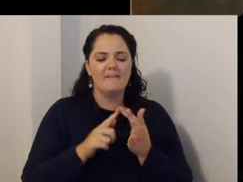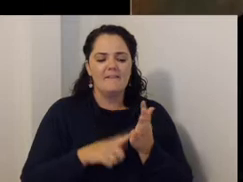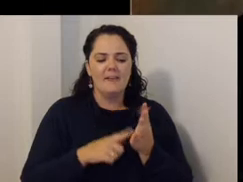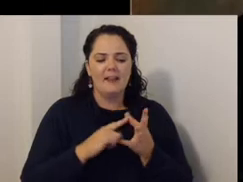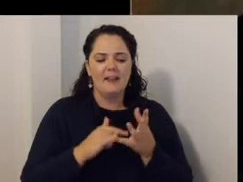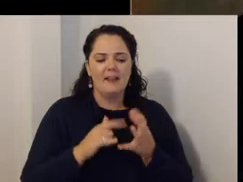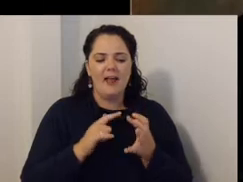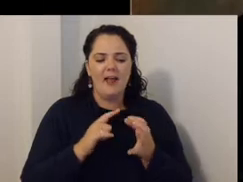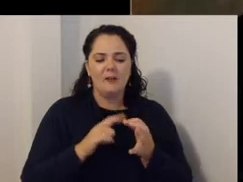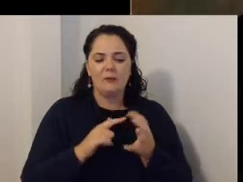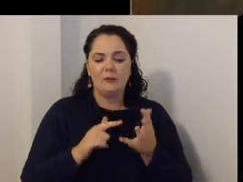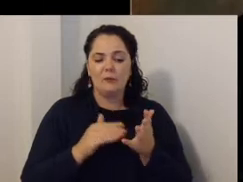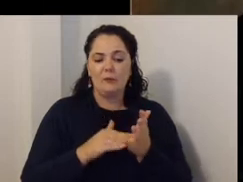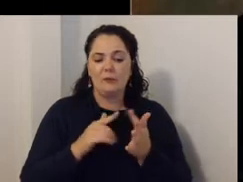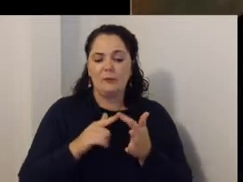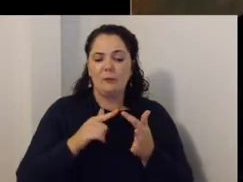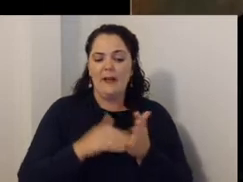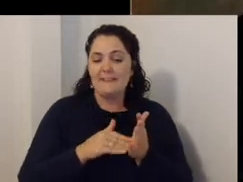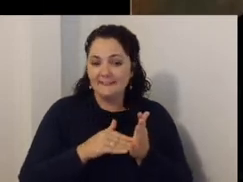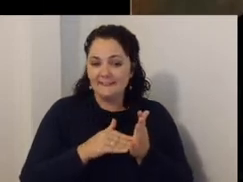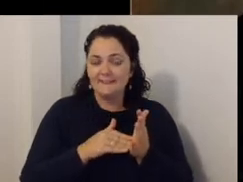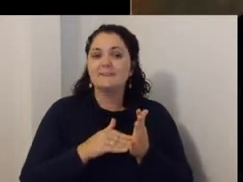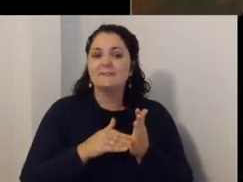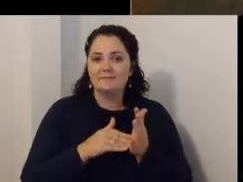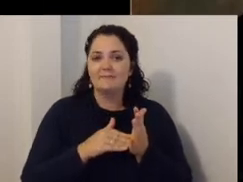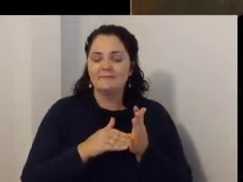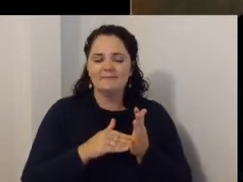painting, really really beautiful so let's start with the Velasquez and go through it